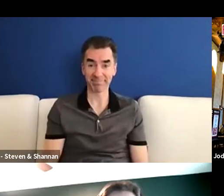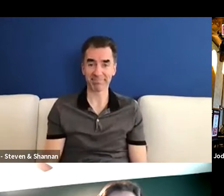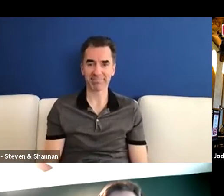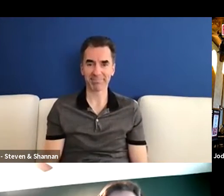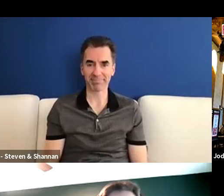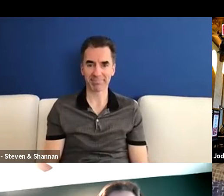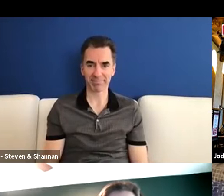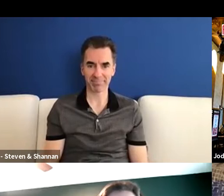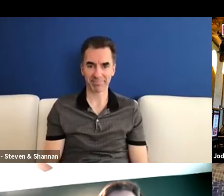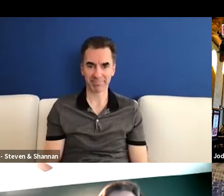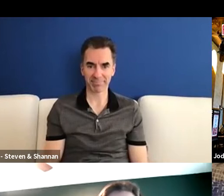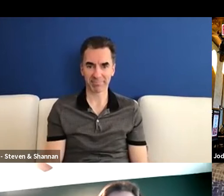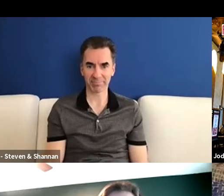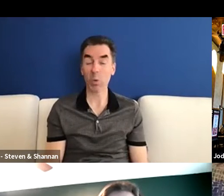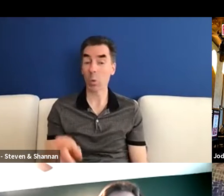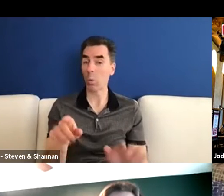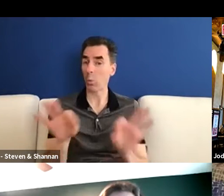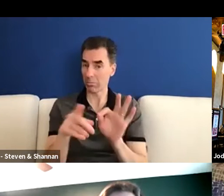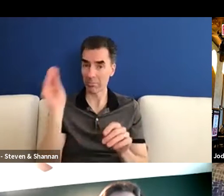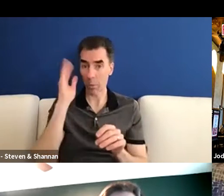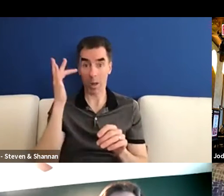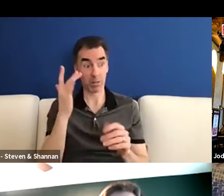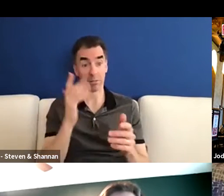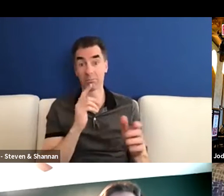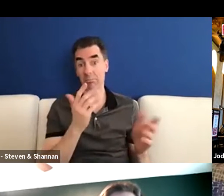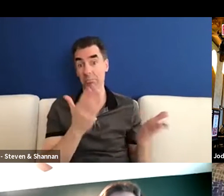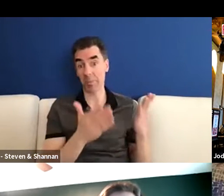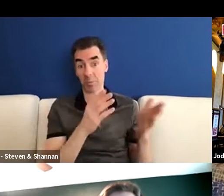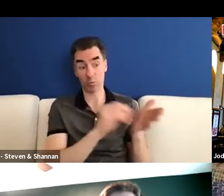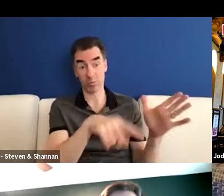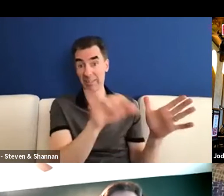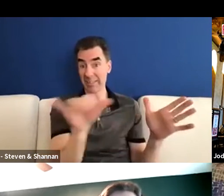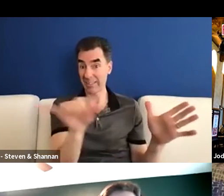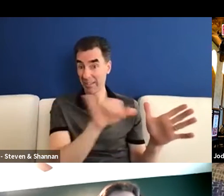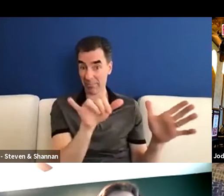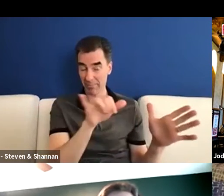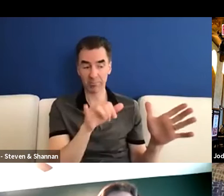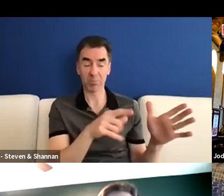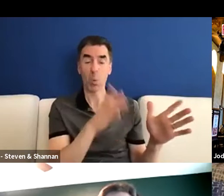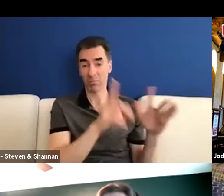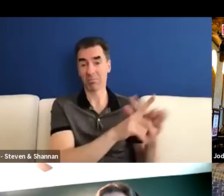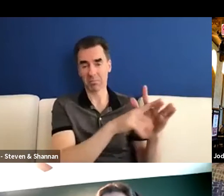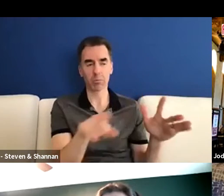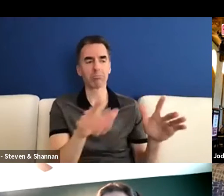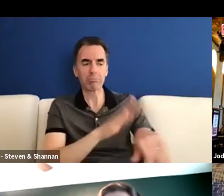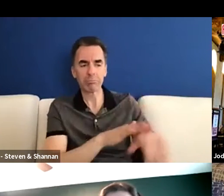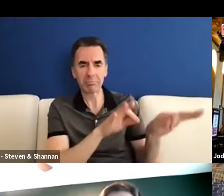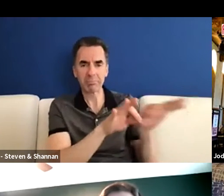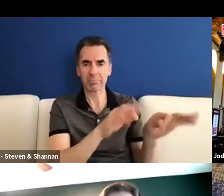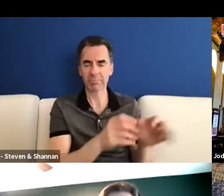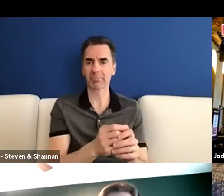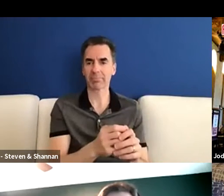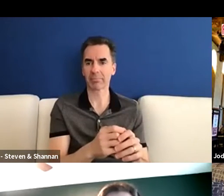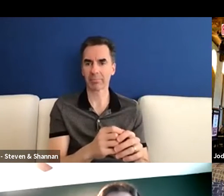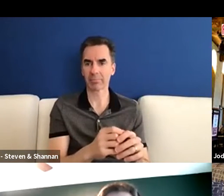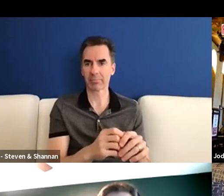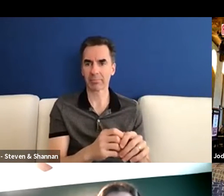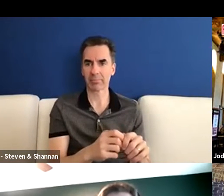It's good to know that too, in case your students have those issues, which, you know, happens, unfortunately, a edges the buggiest